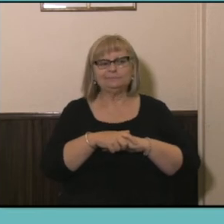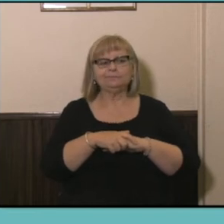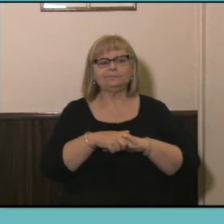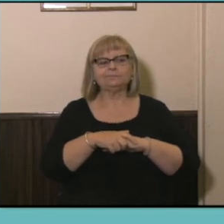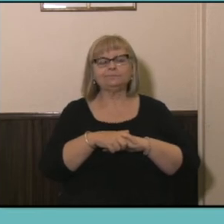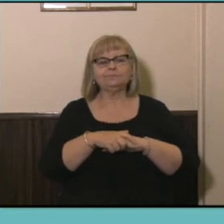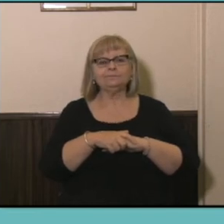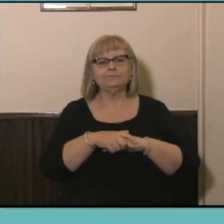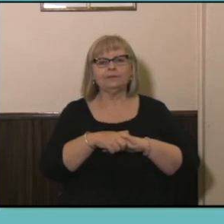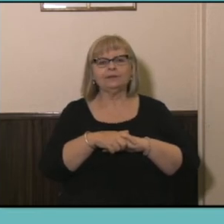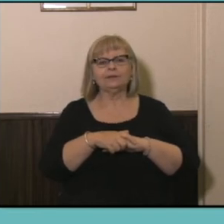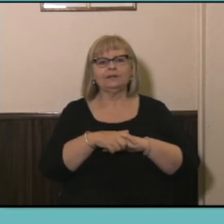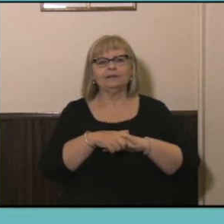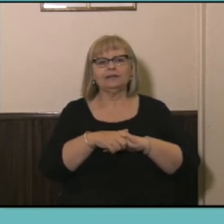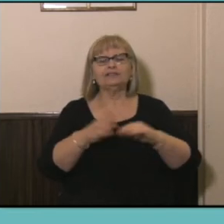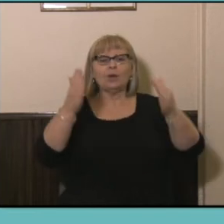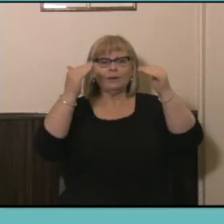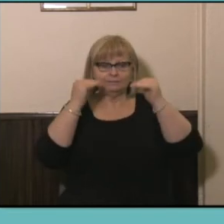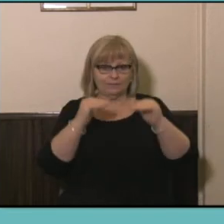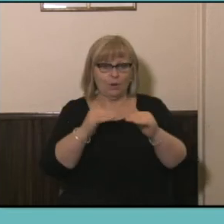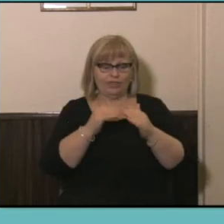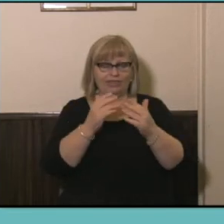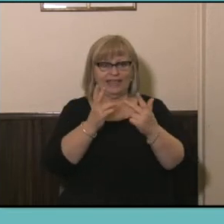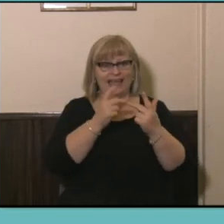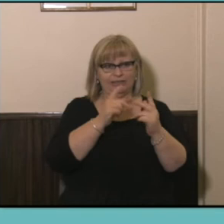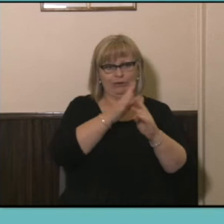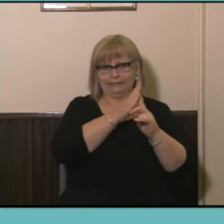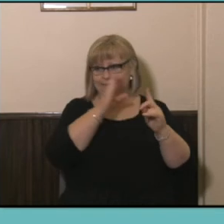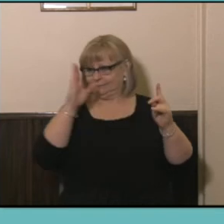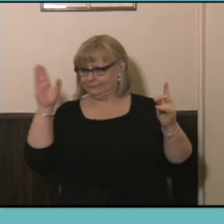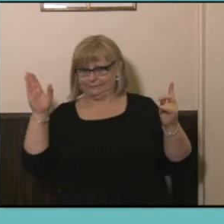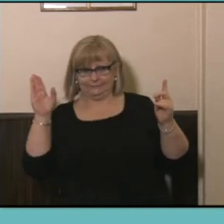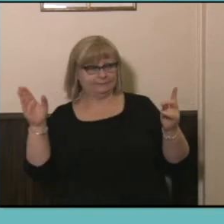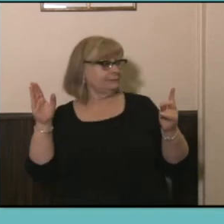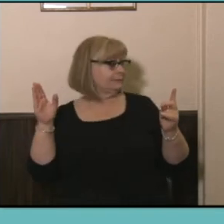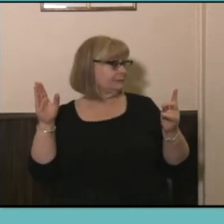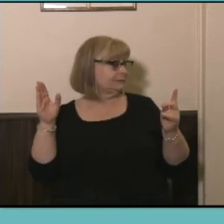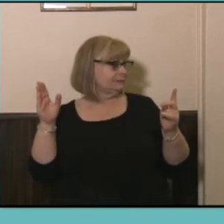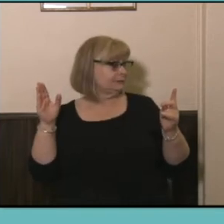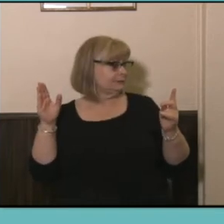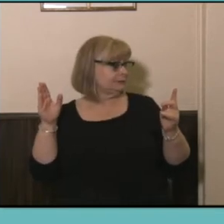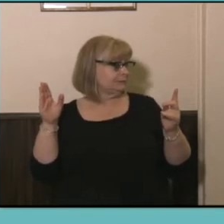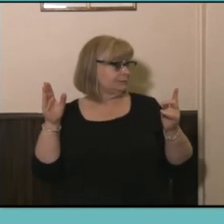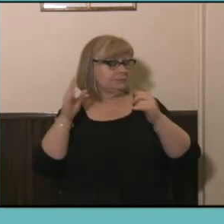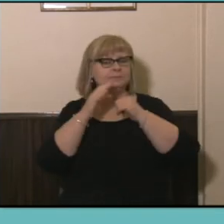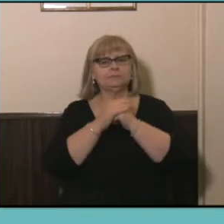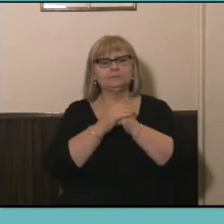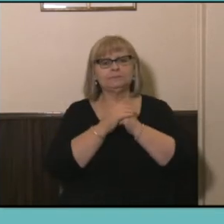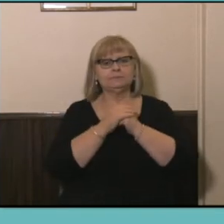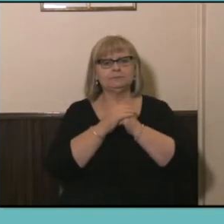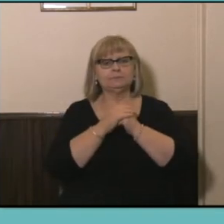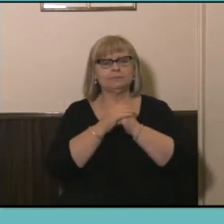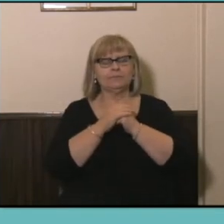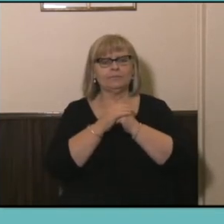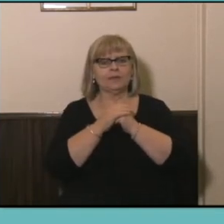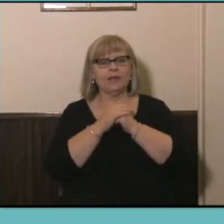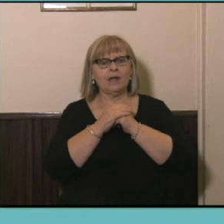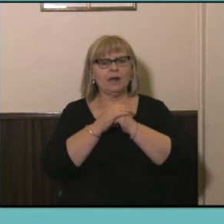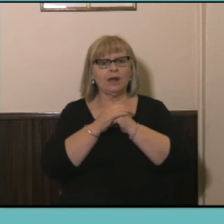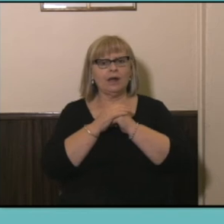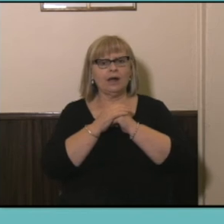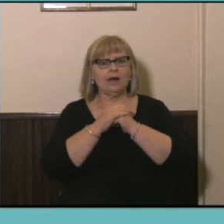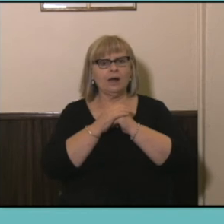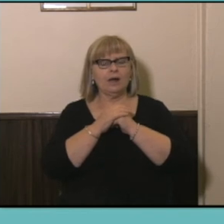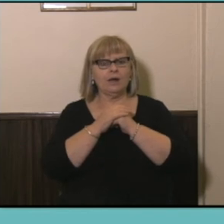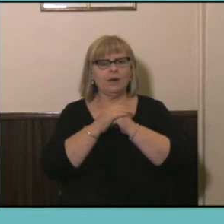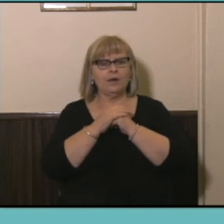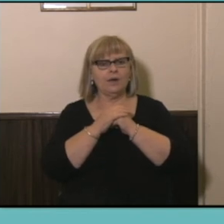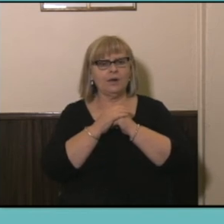the other end of this scale [if the slides carry forward]